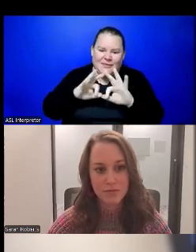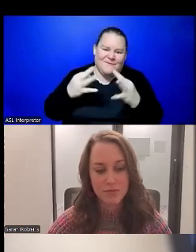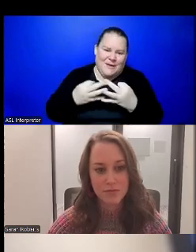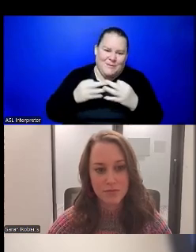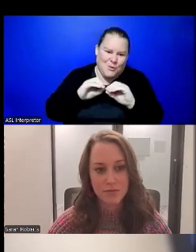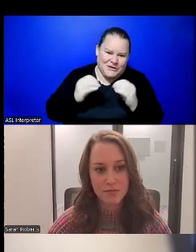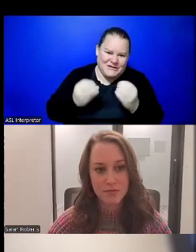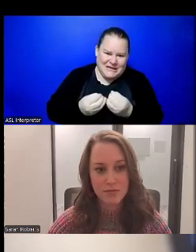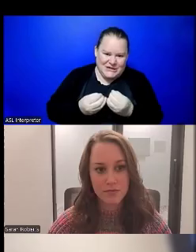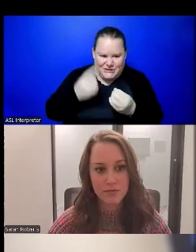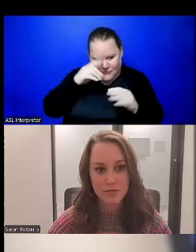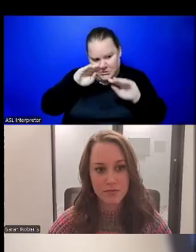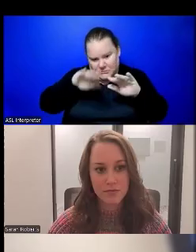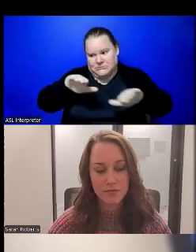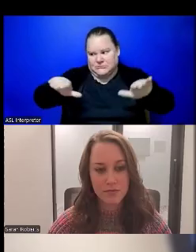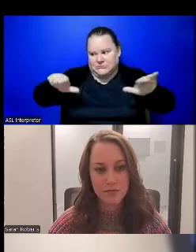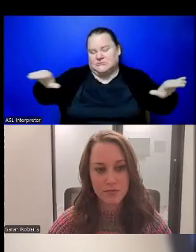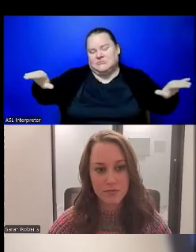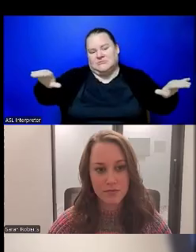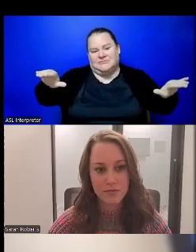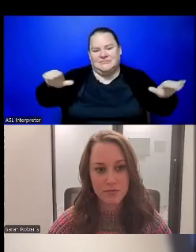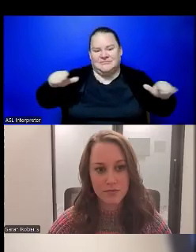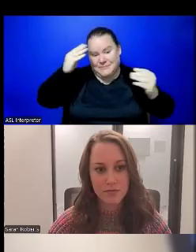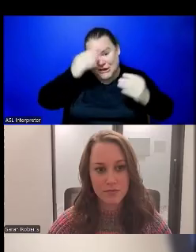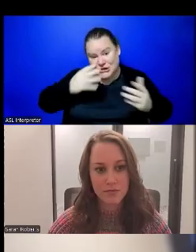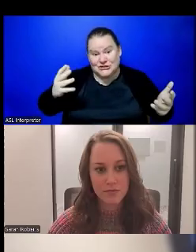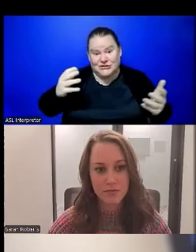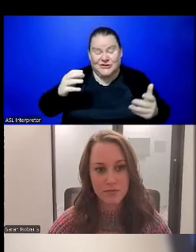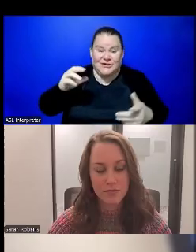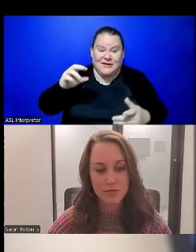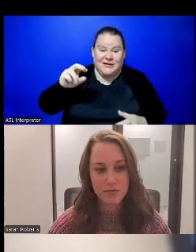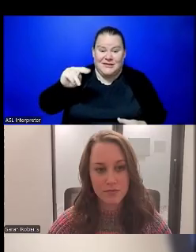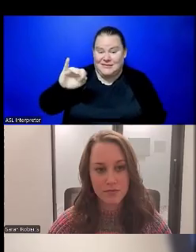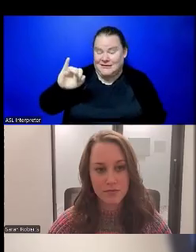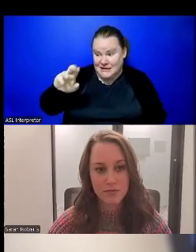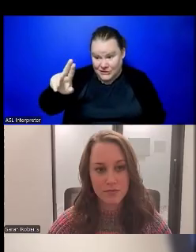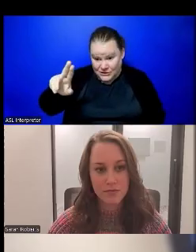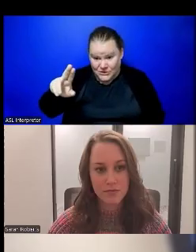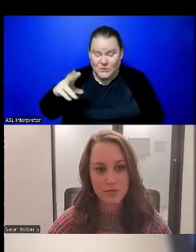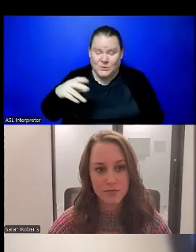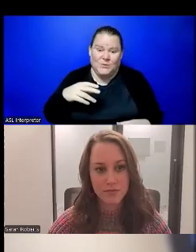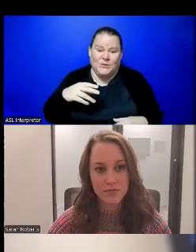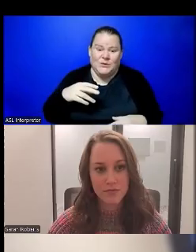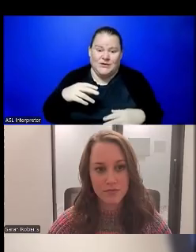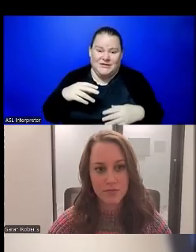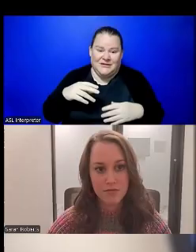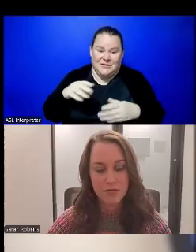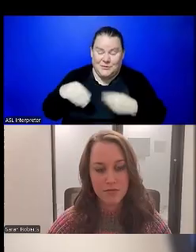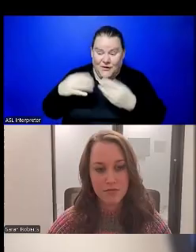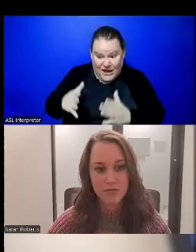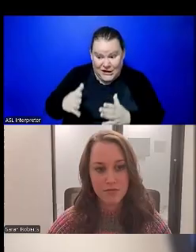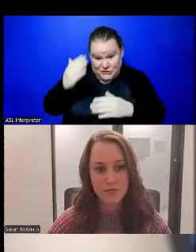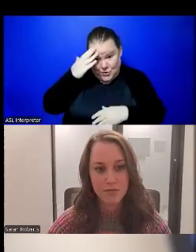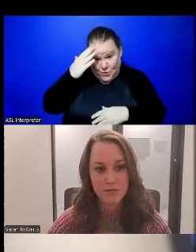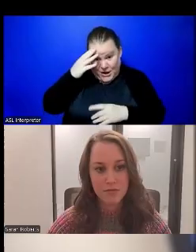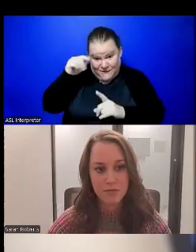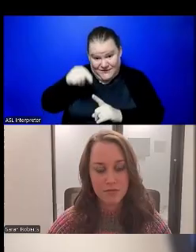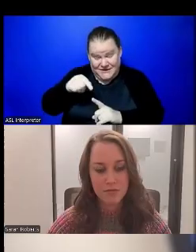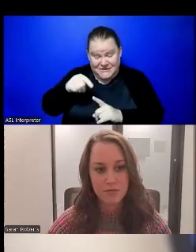the word out, making sure that the neonatal ICU providers are aware of this. When they call, they're being encouraged to do